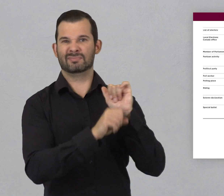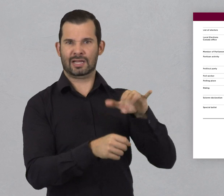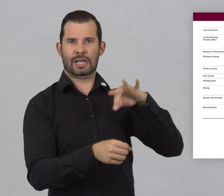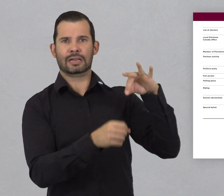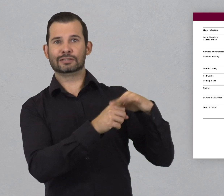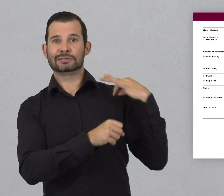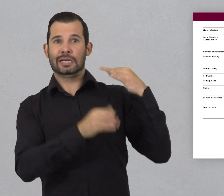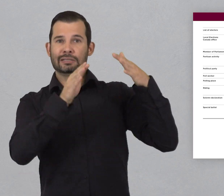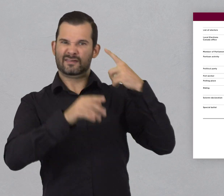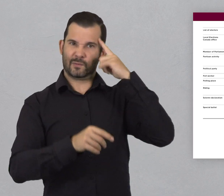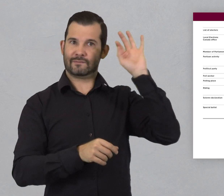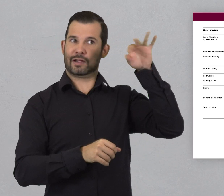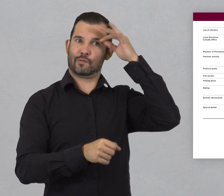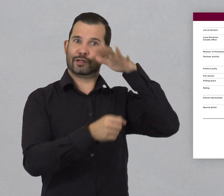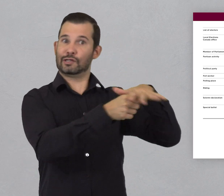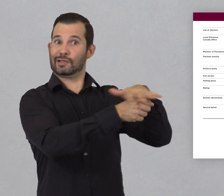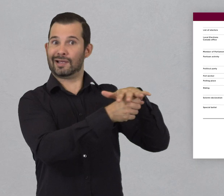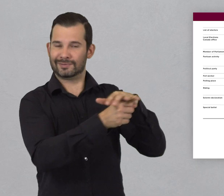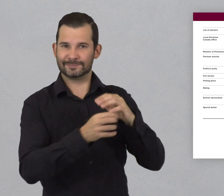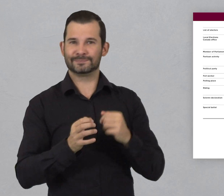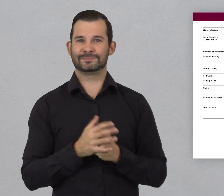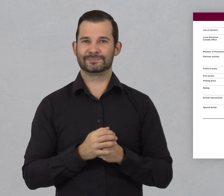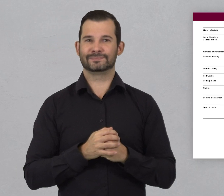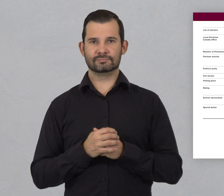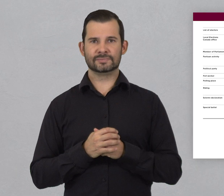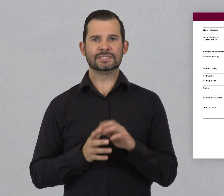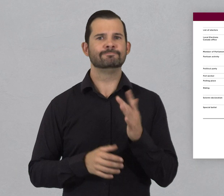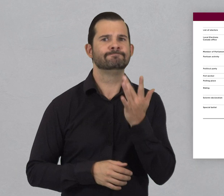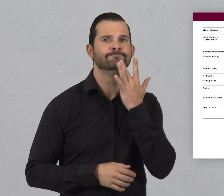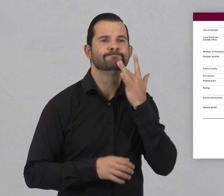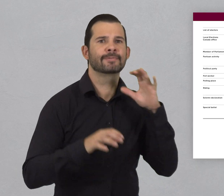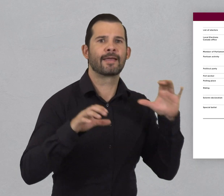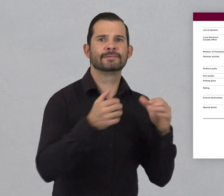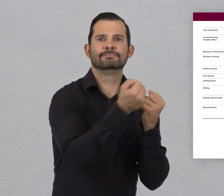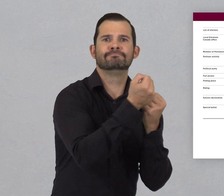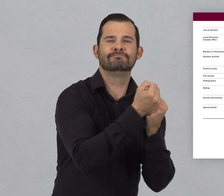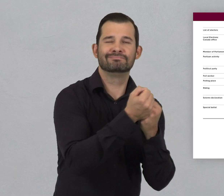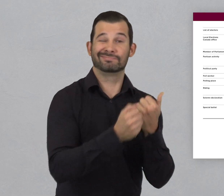candidate for a federal riding. Partisan activity: Any activity